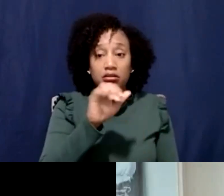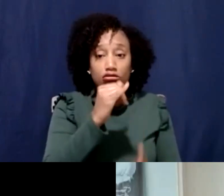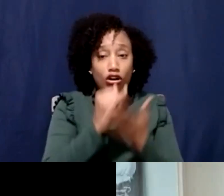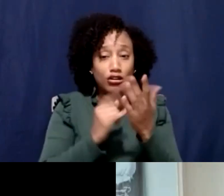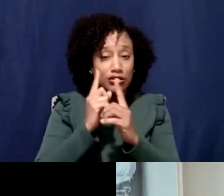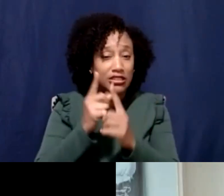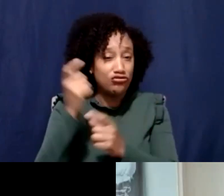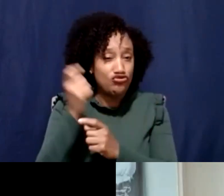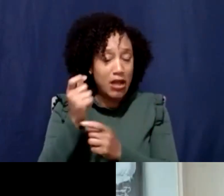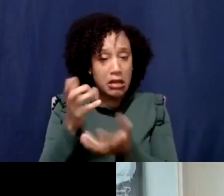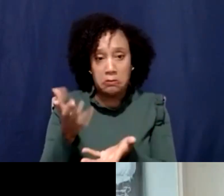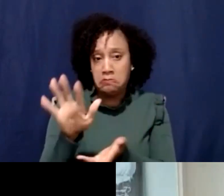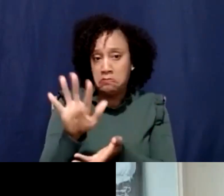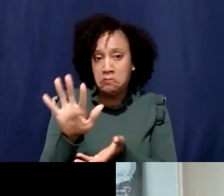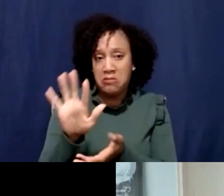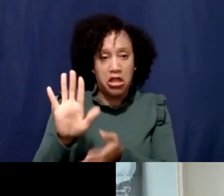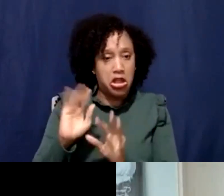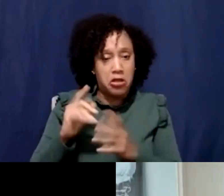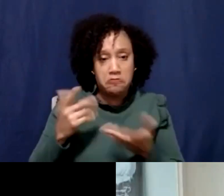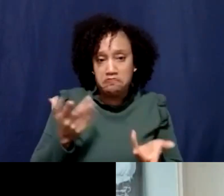so I can't answer that part of the question. I'm sorry.